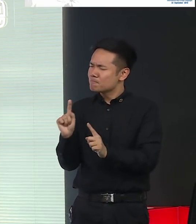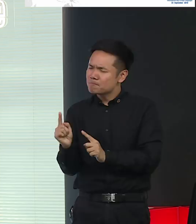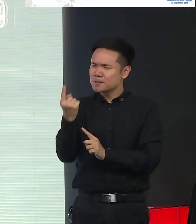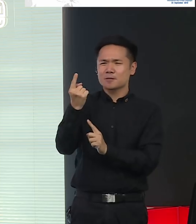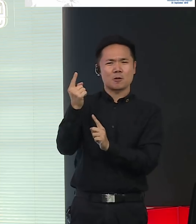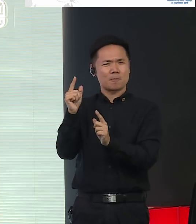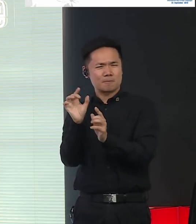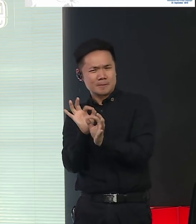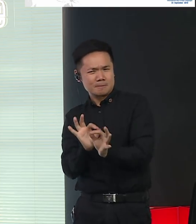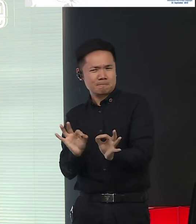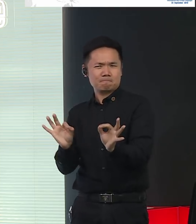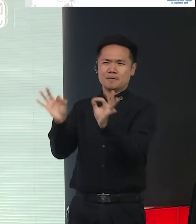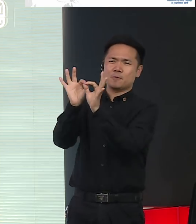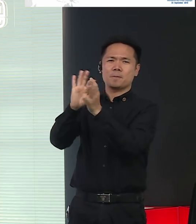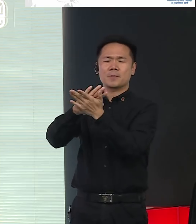their crabs and